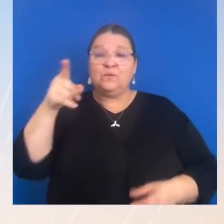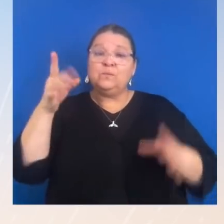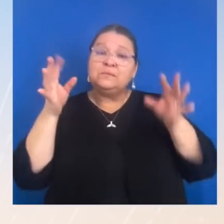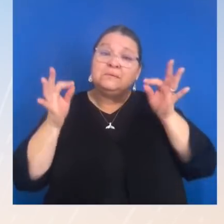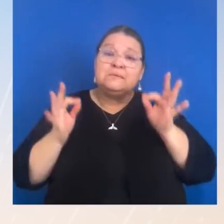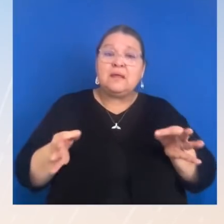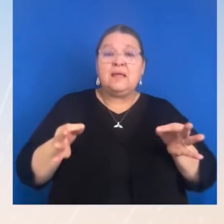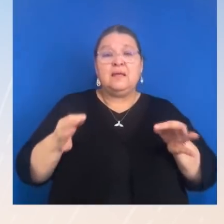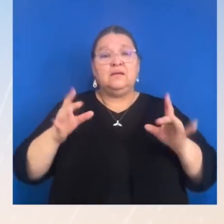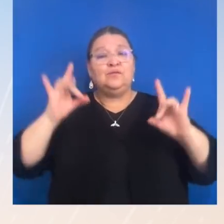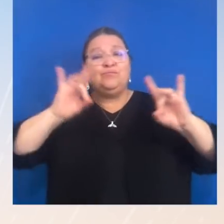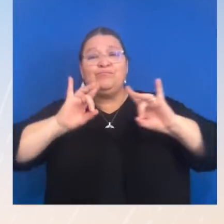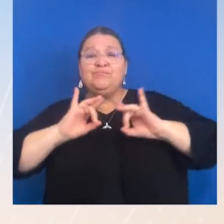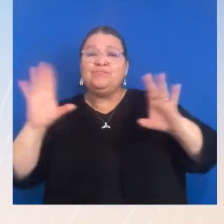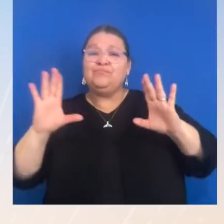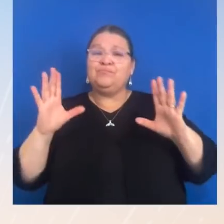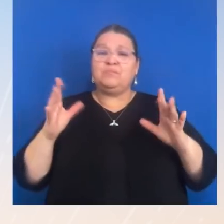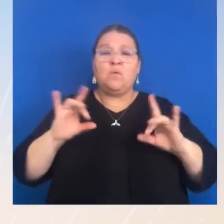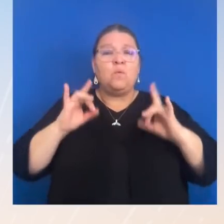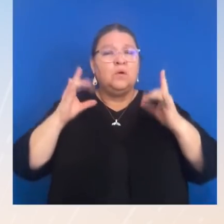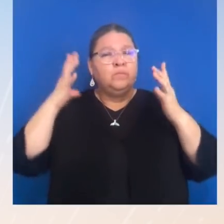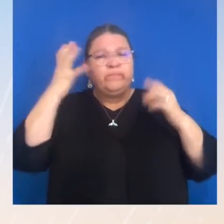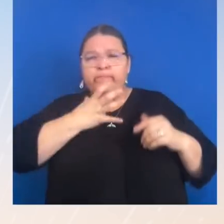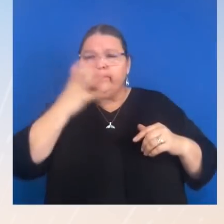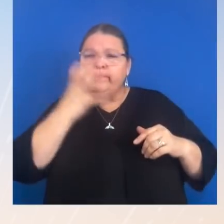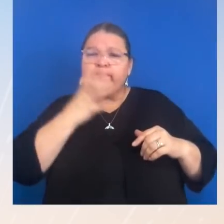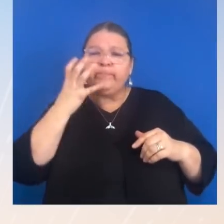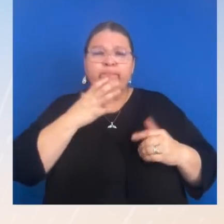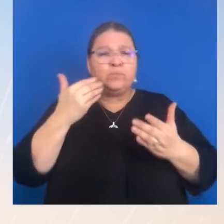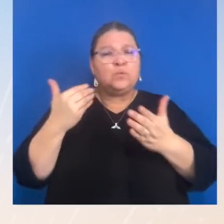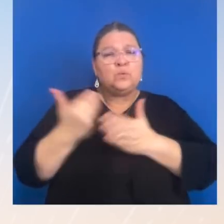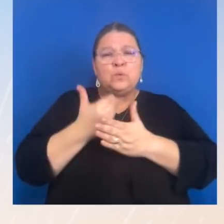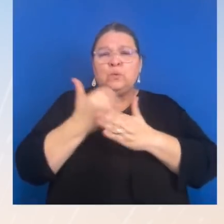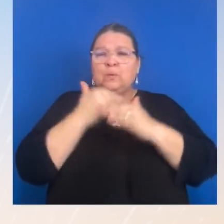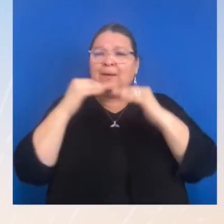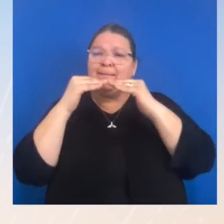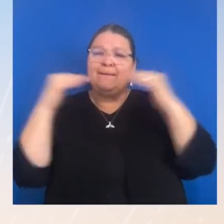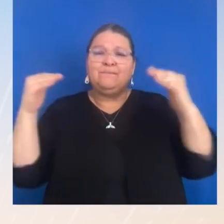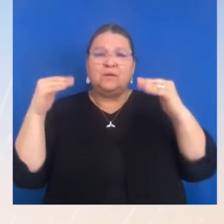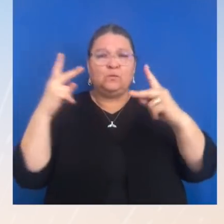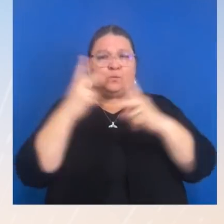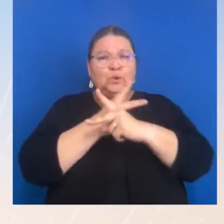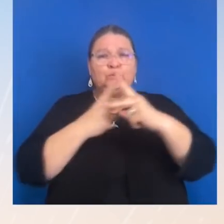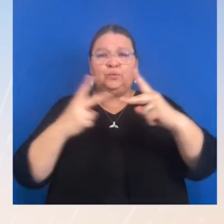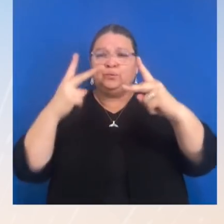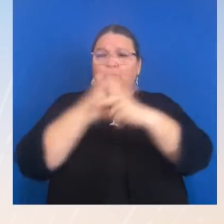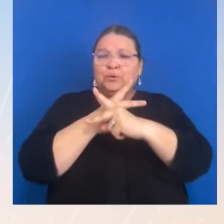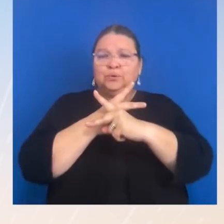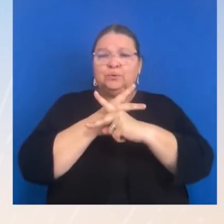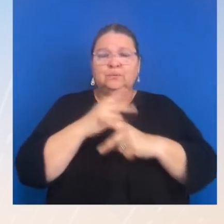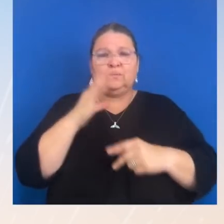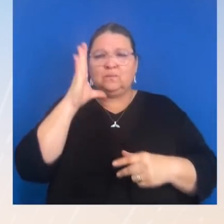this war to a horrific new level? Ms. Psaki: The President's first and most important objective is the national security and interest of the United States